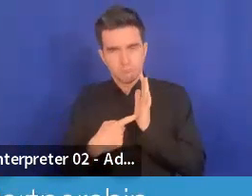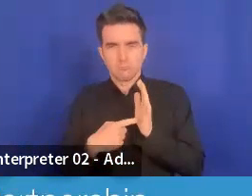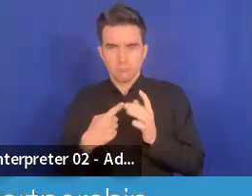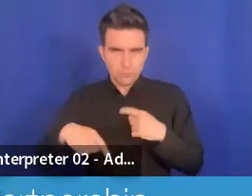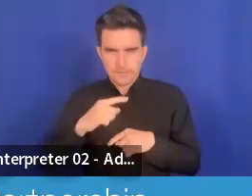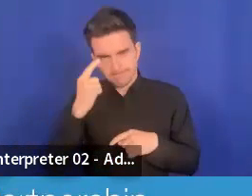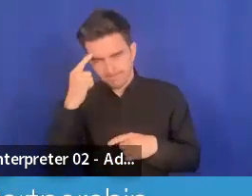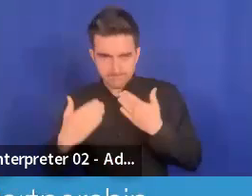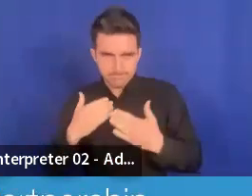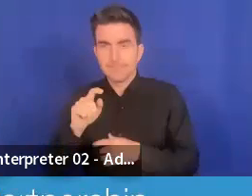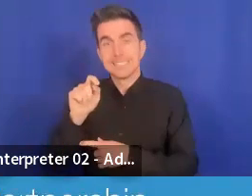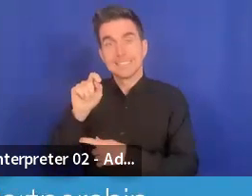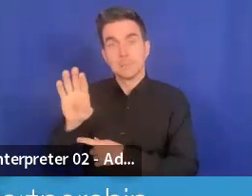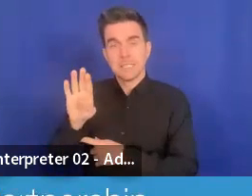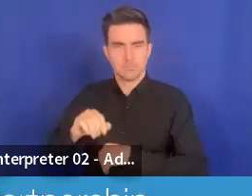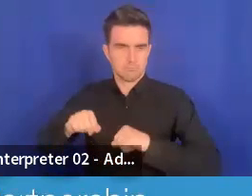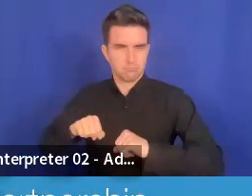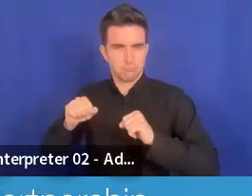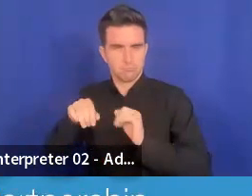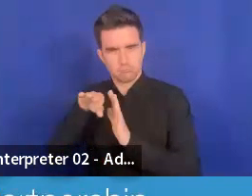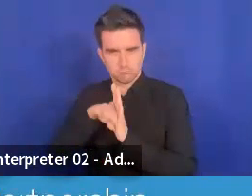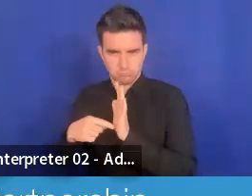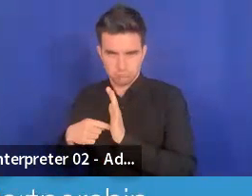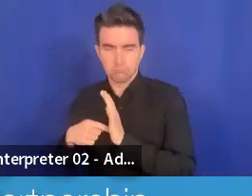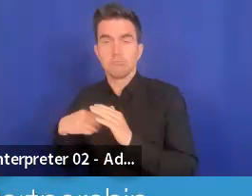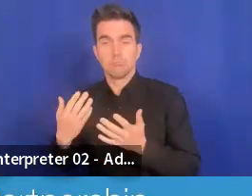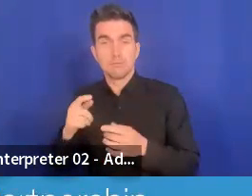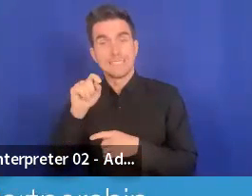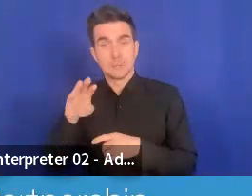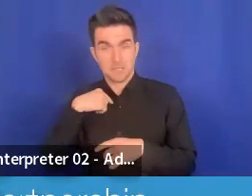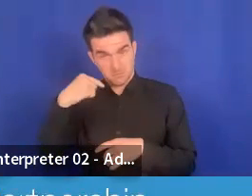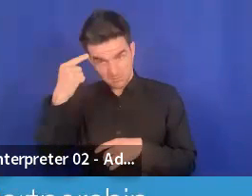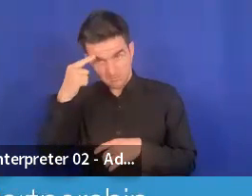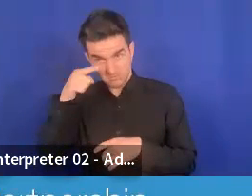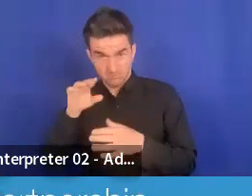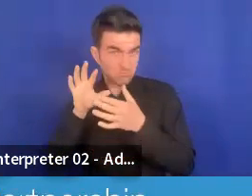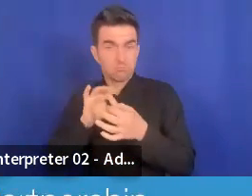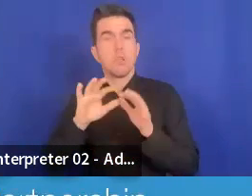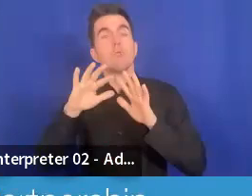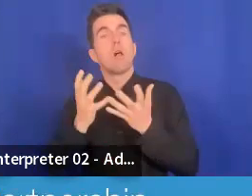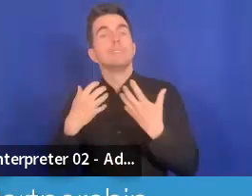The UHC zero draft negotiation will go next with presentation of the zero draft expected